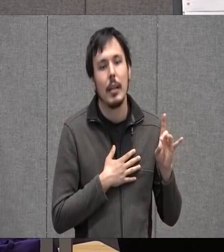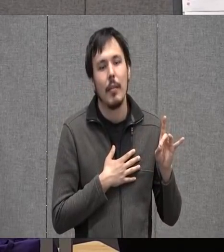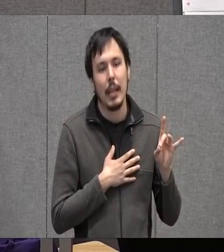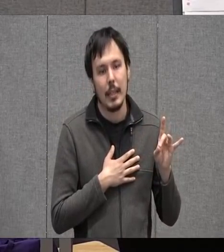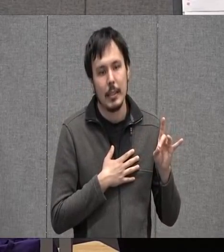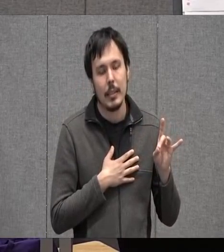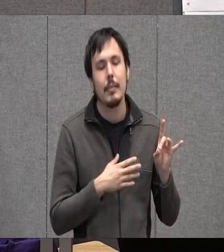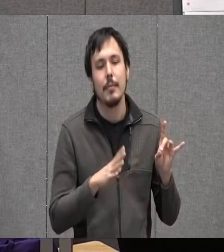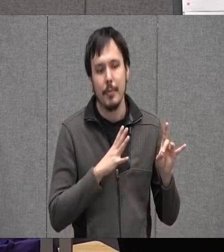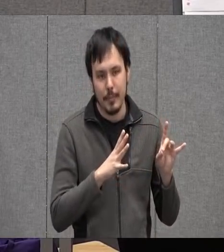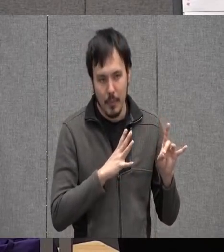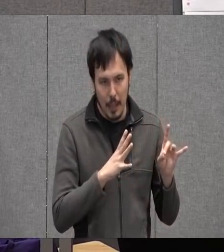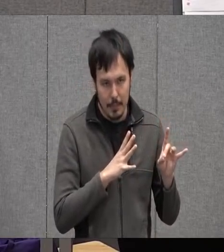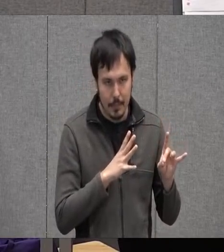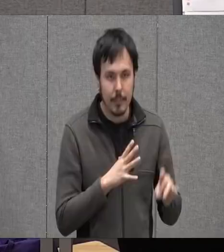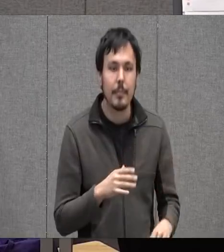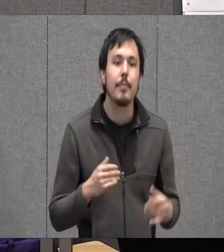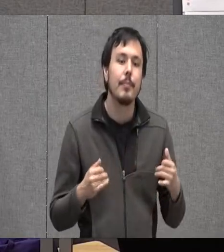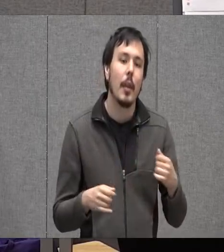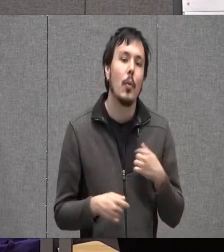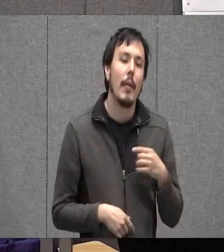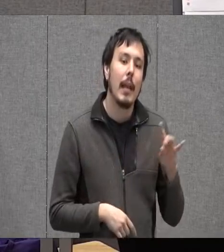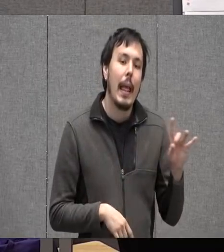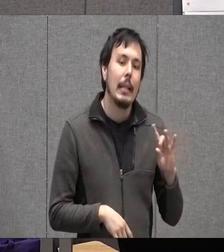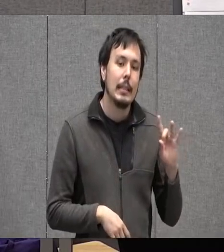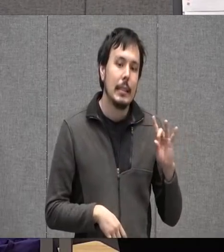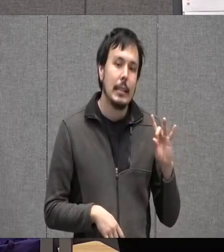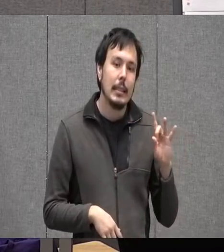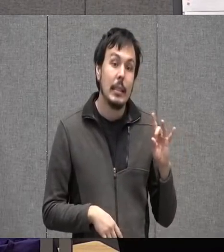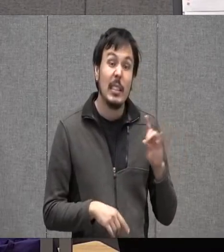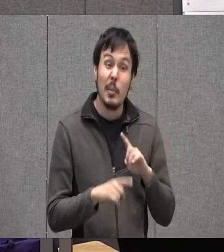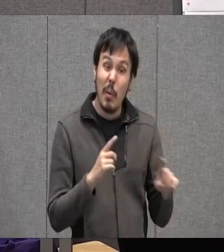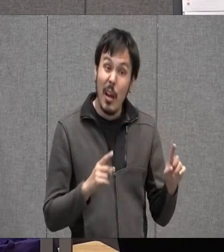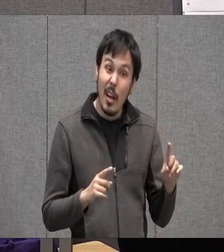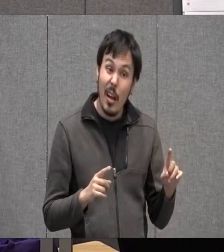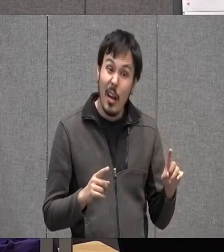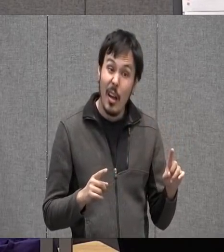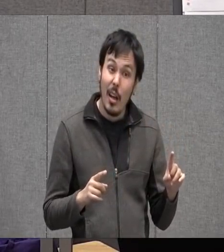Okay so we have eight, but then it's not 1 8/10.